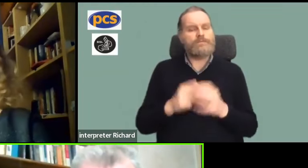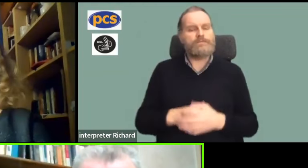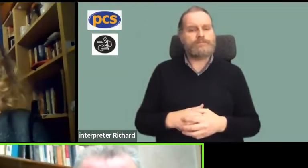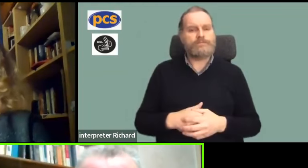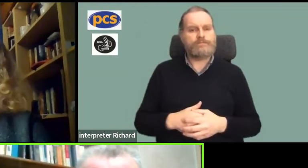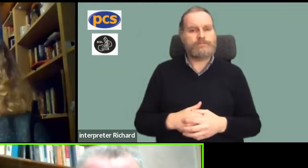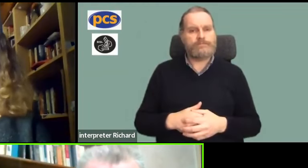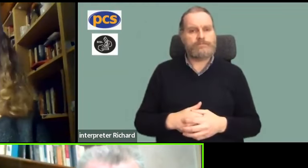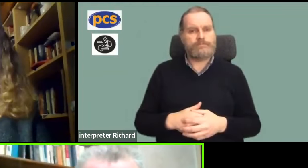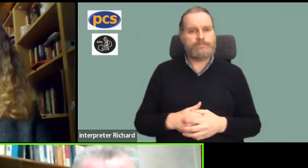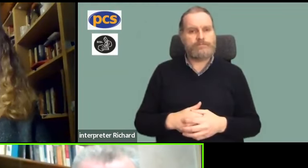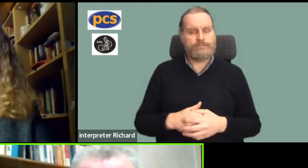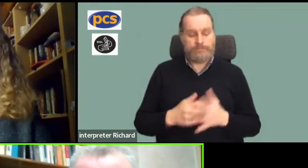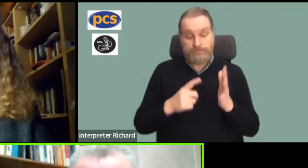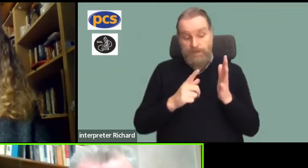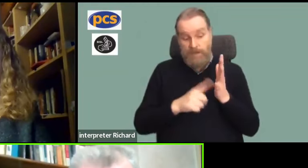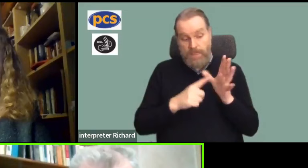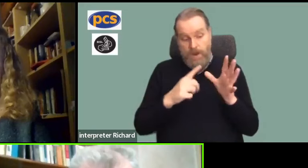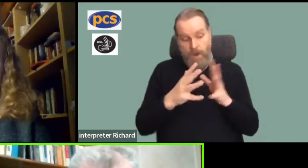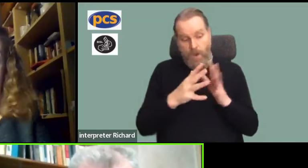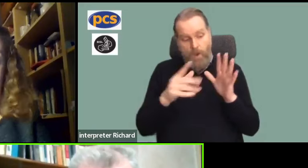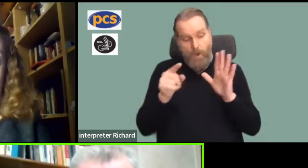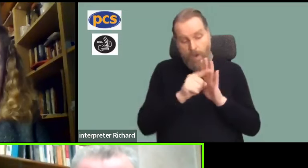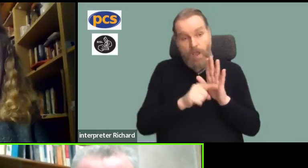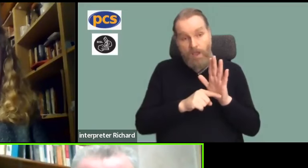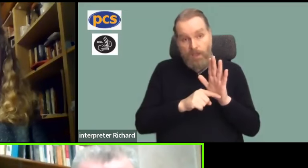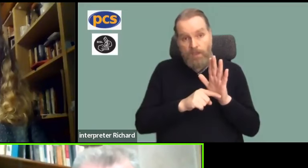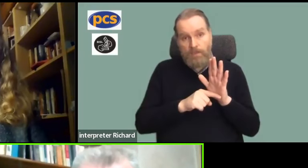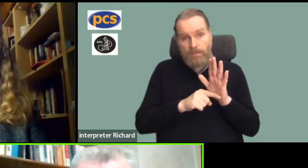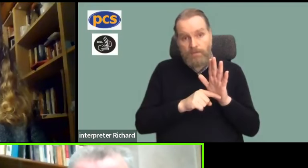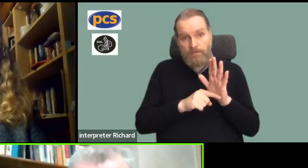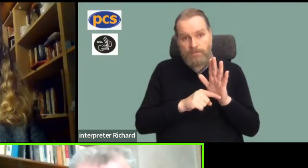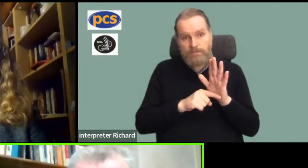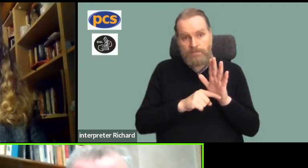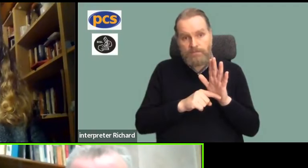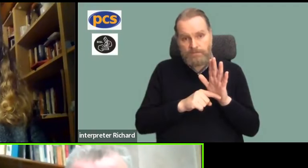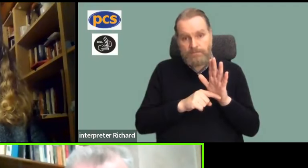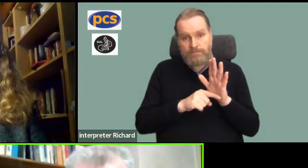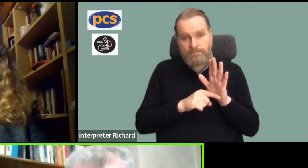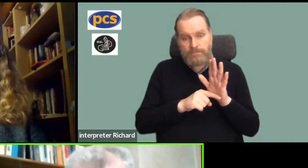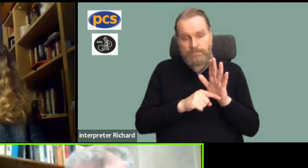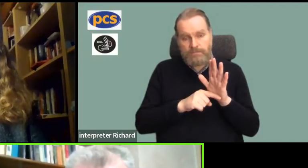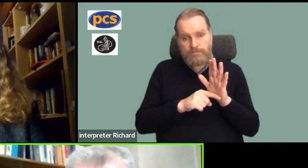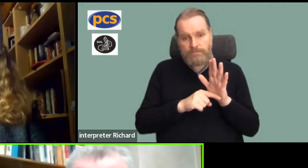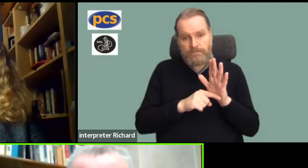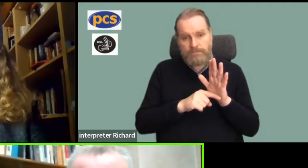t any members in those position. But the way the law is constructed is, people would not have the legal legal protection protection.